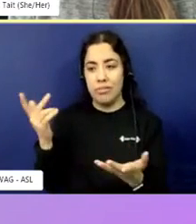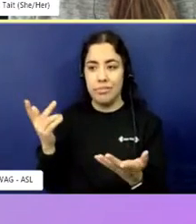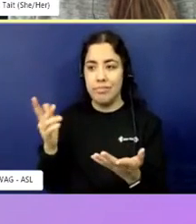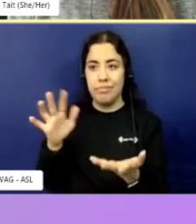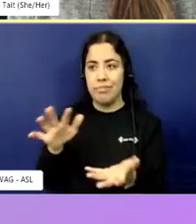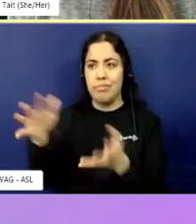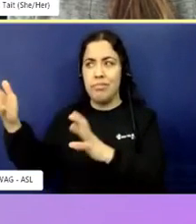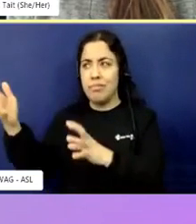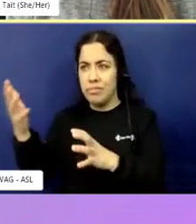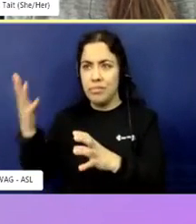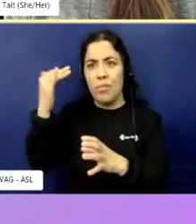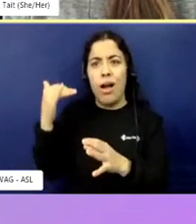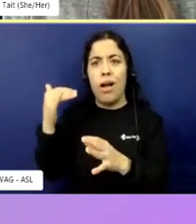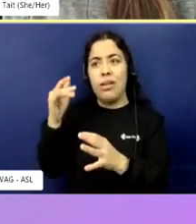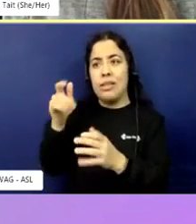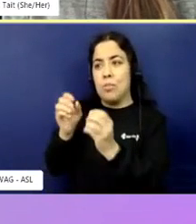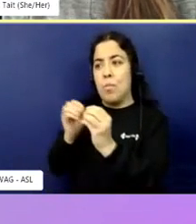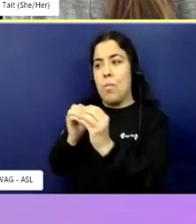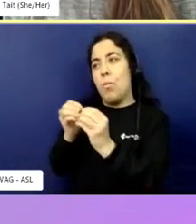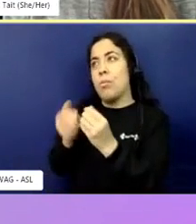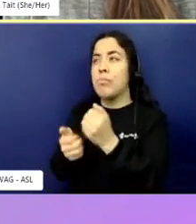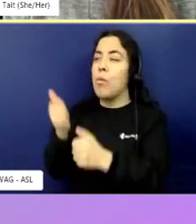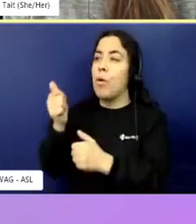less friendly because it's now hard to navigate. It appears